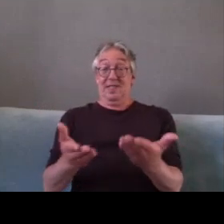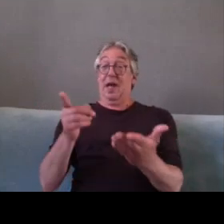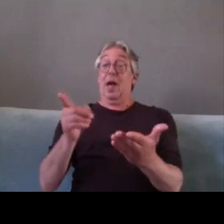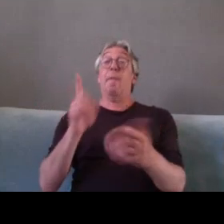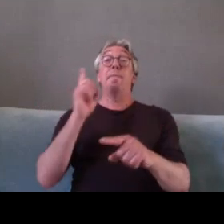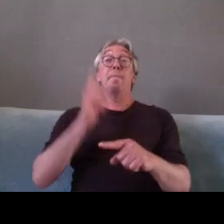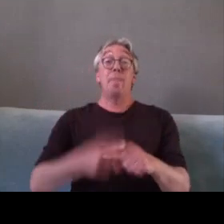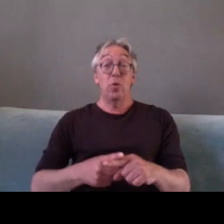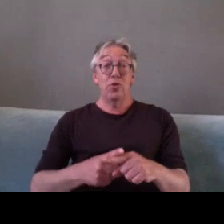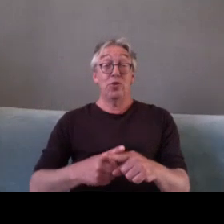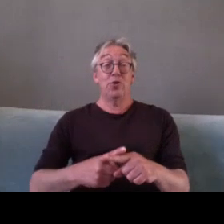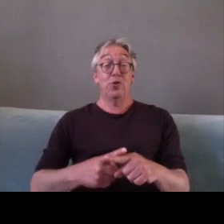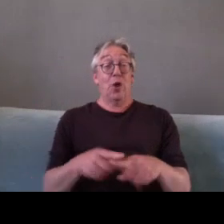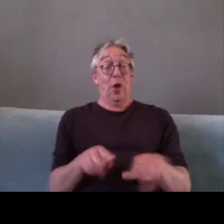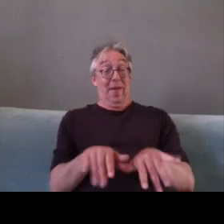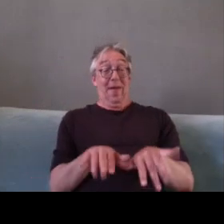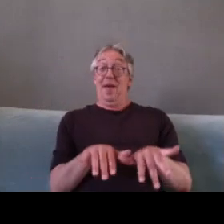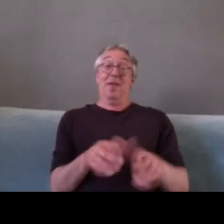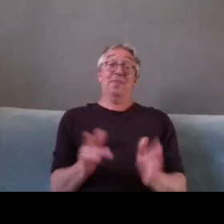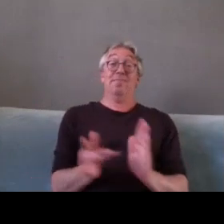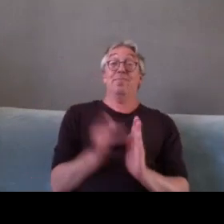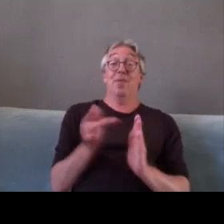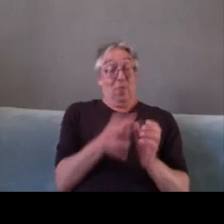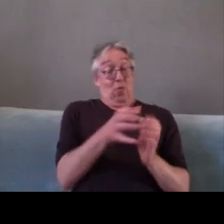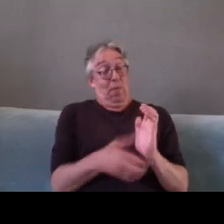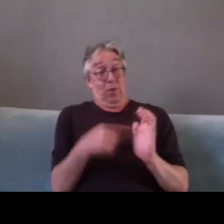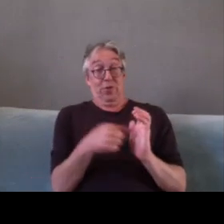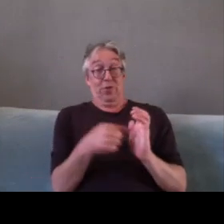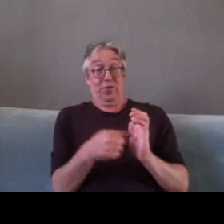in such a way that we ensure really equivalent access.